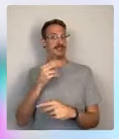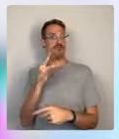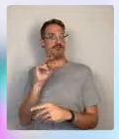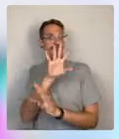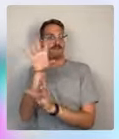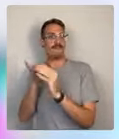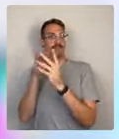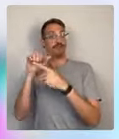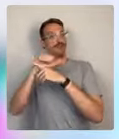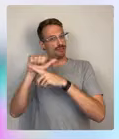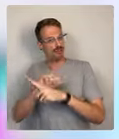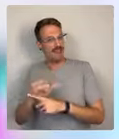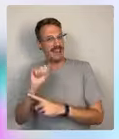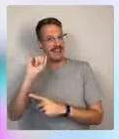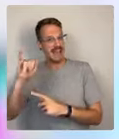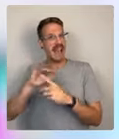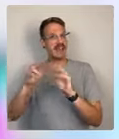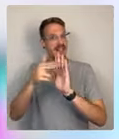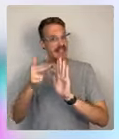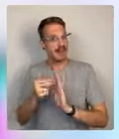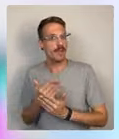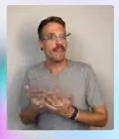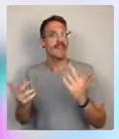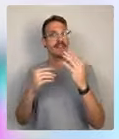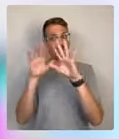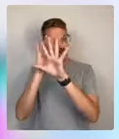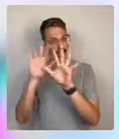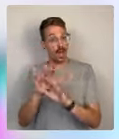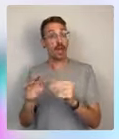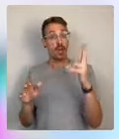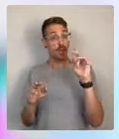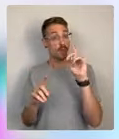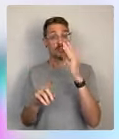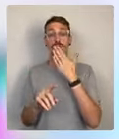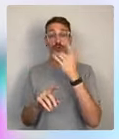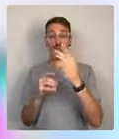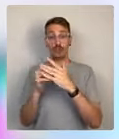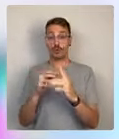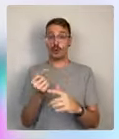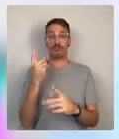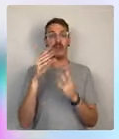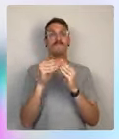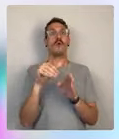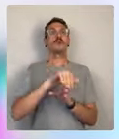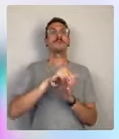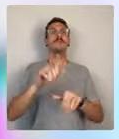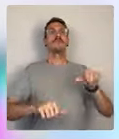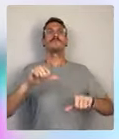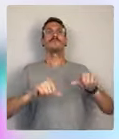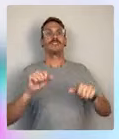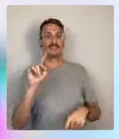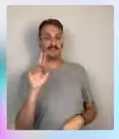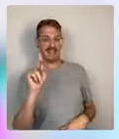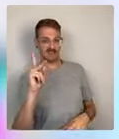Humans are always gonna be required to build models, to train data, to label things, and humans are very good at understanding subjective, more subjective tasks.